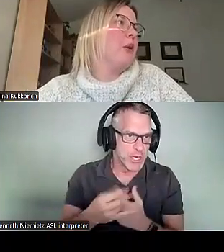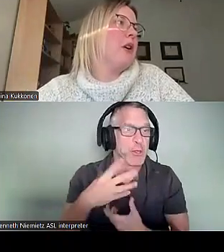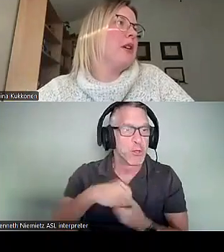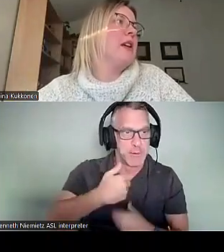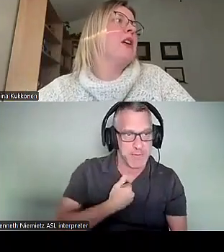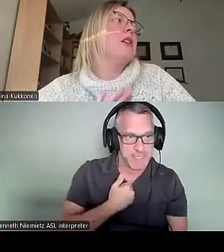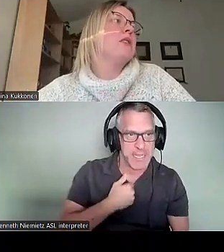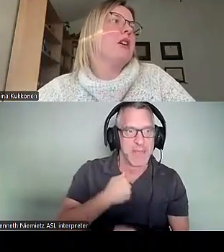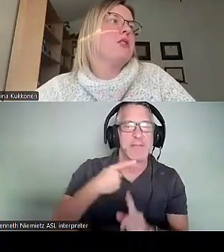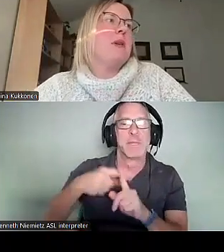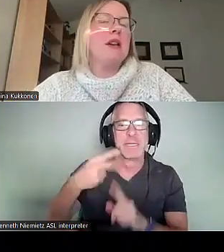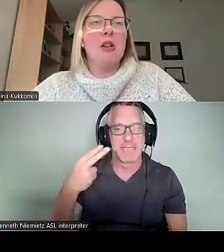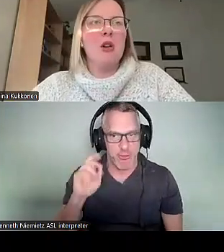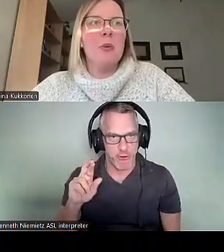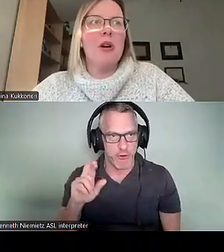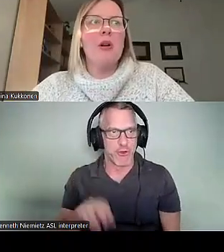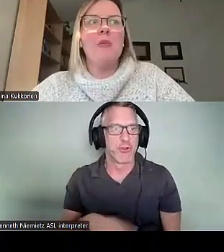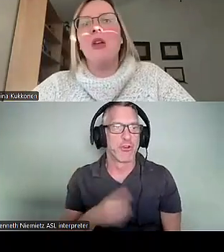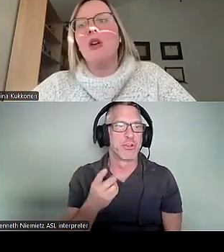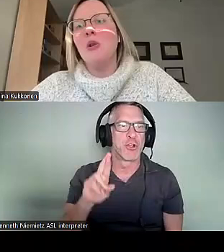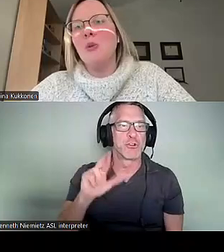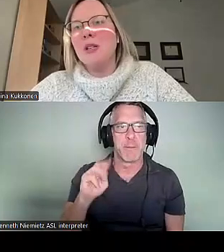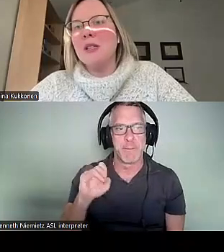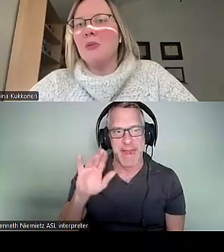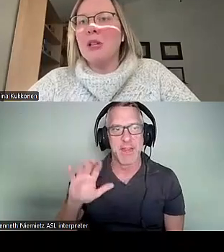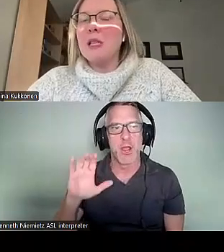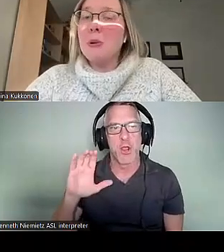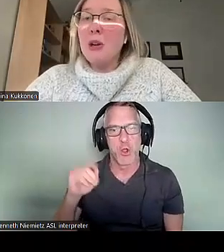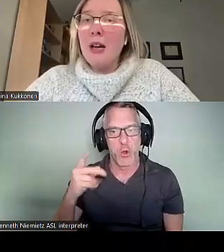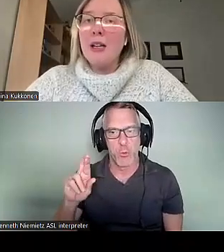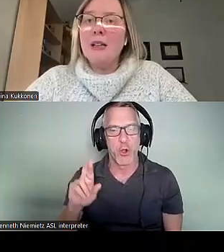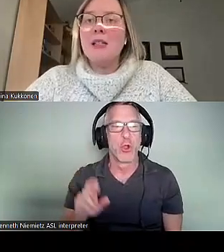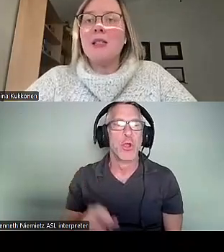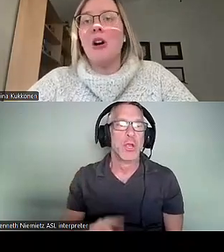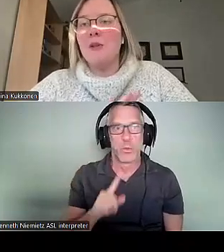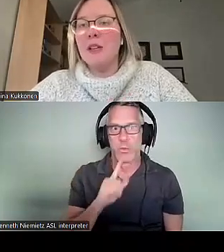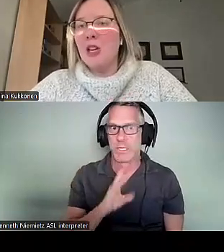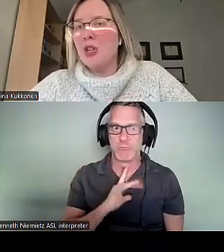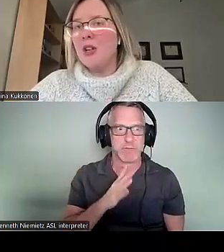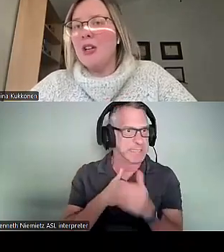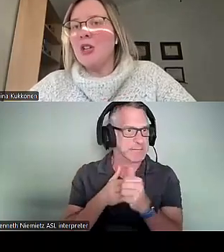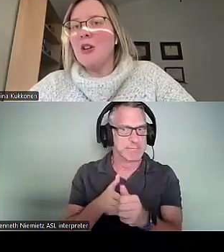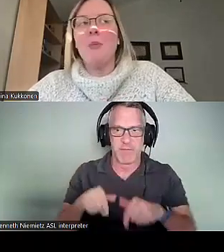of course, Dr. Amanda Cooper, who was really spearheading this Artification initiative and